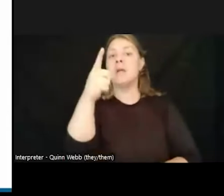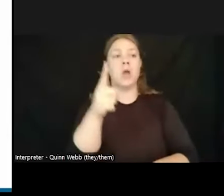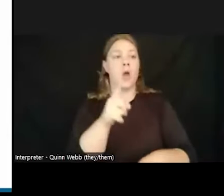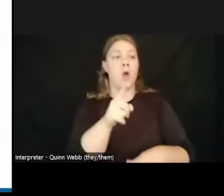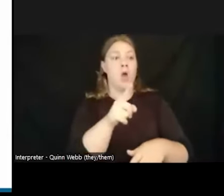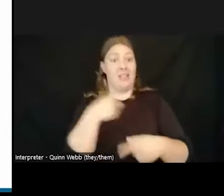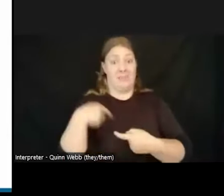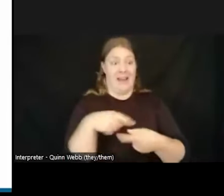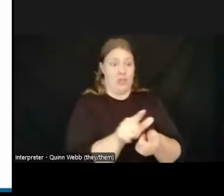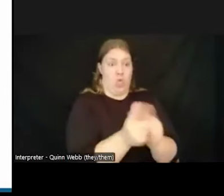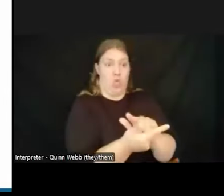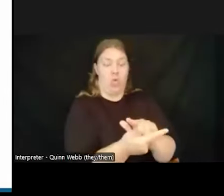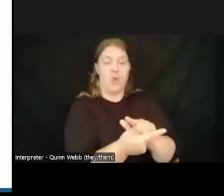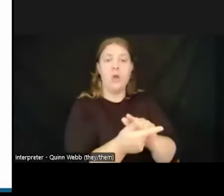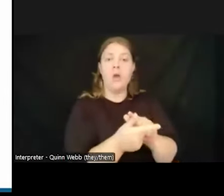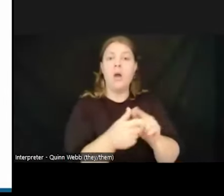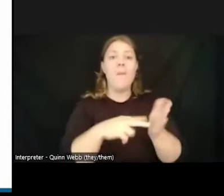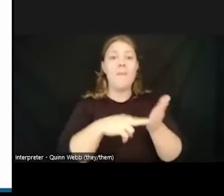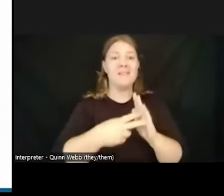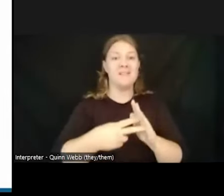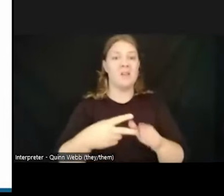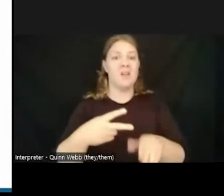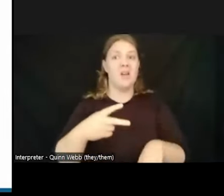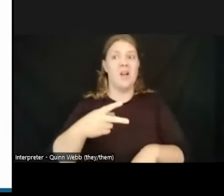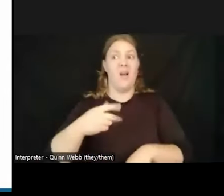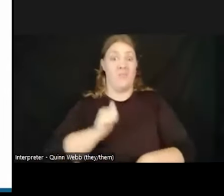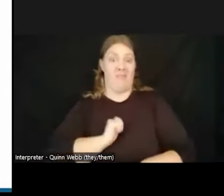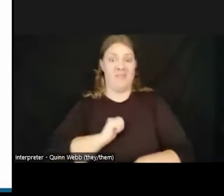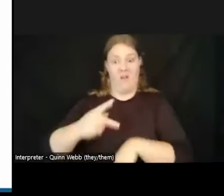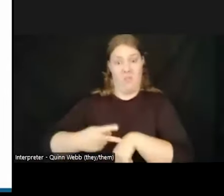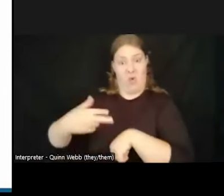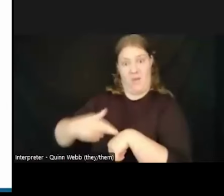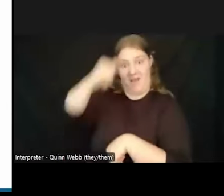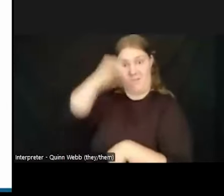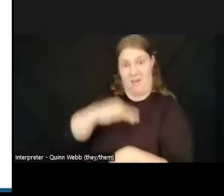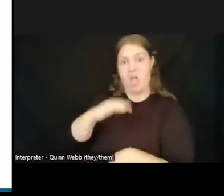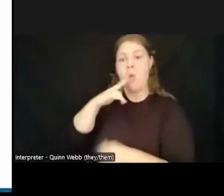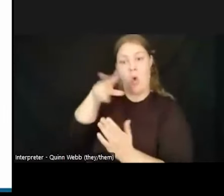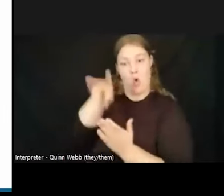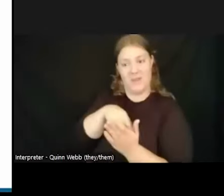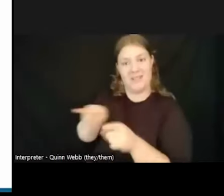a Puerto Rican mail that I am going to read it the same as someone who's coming from Mexico or